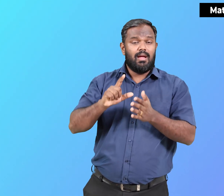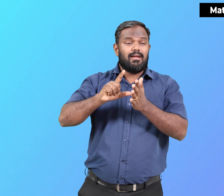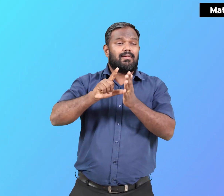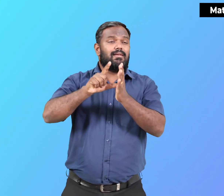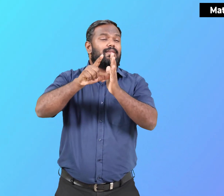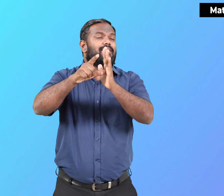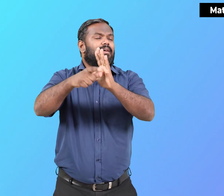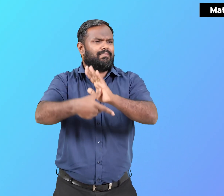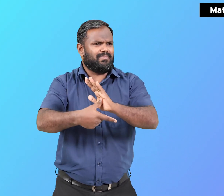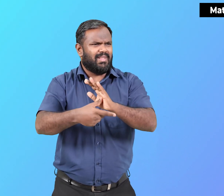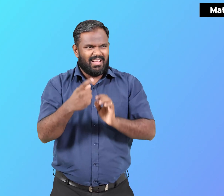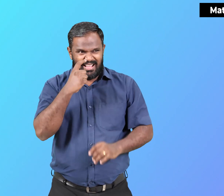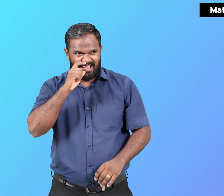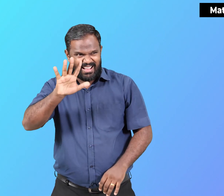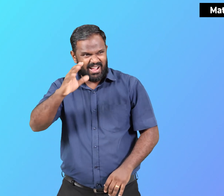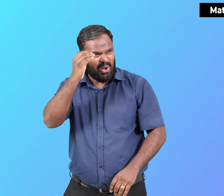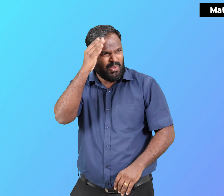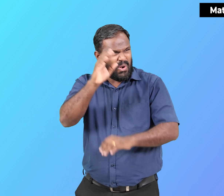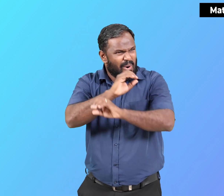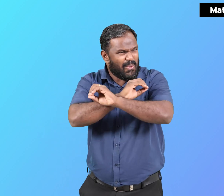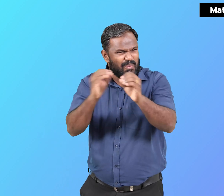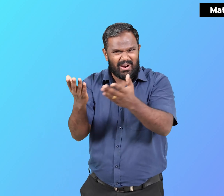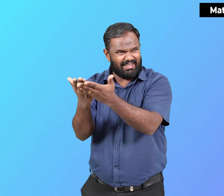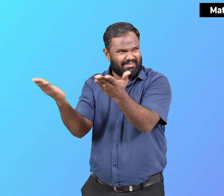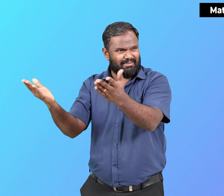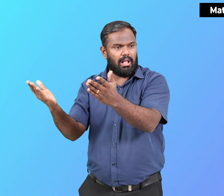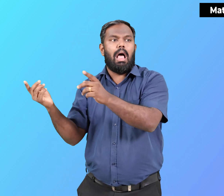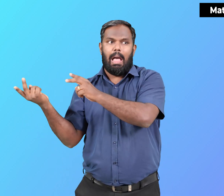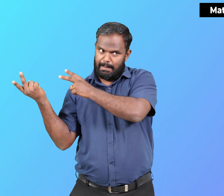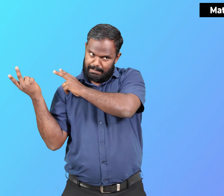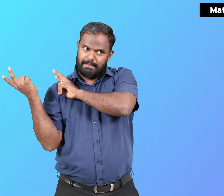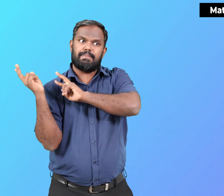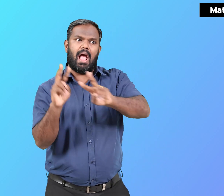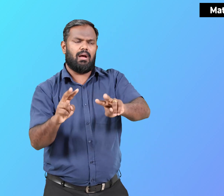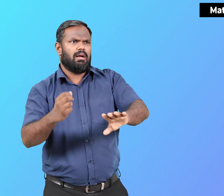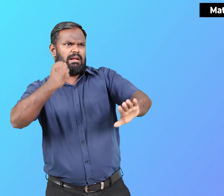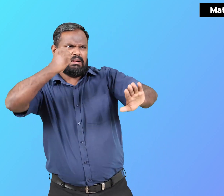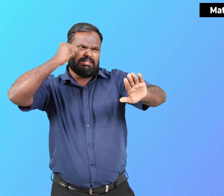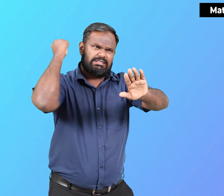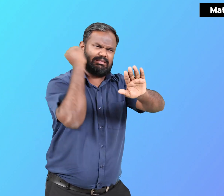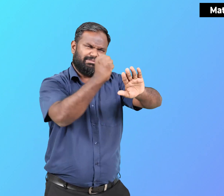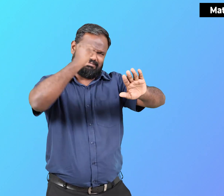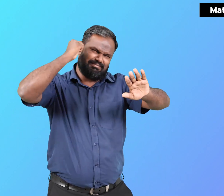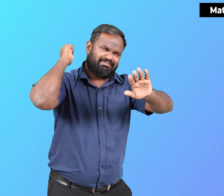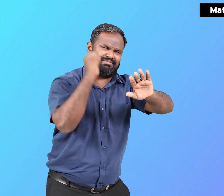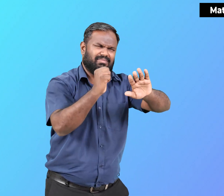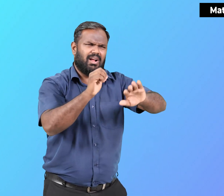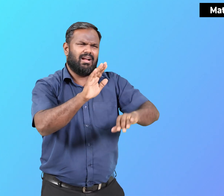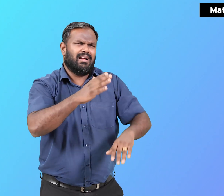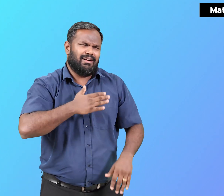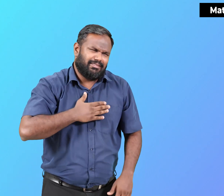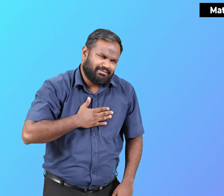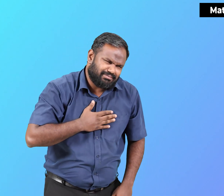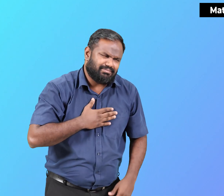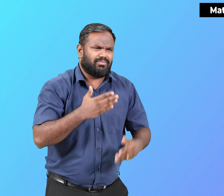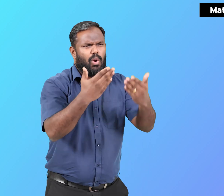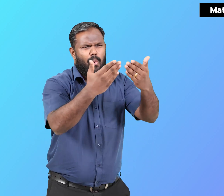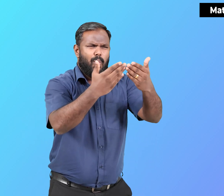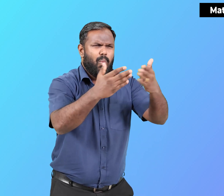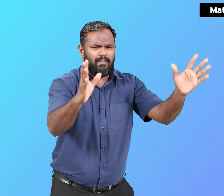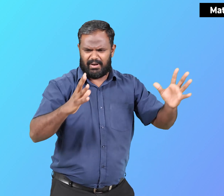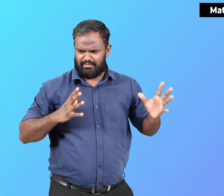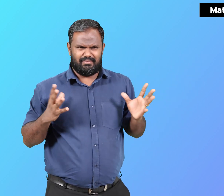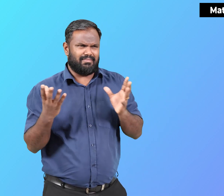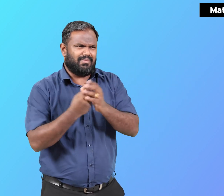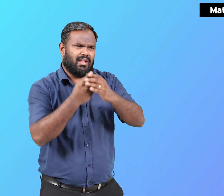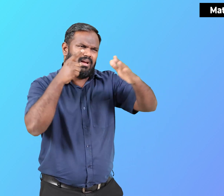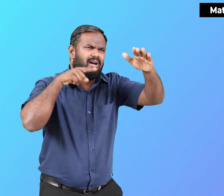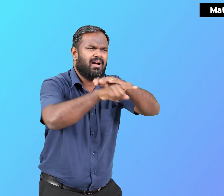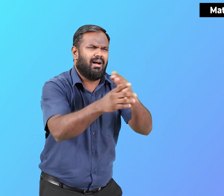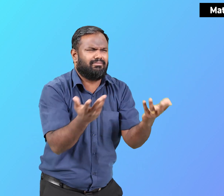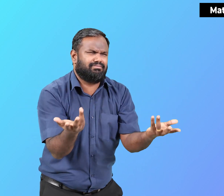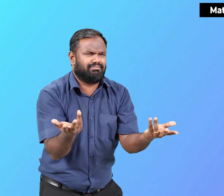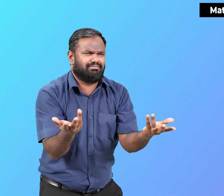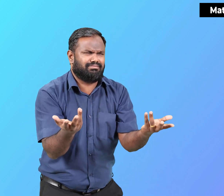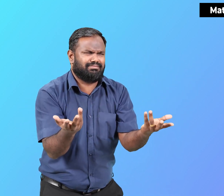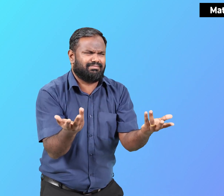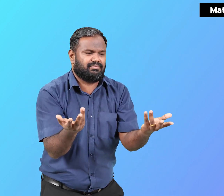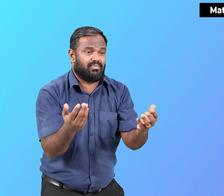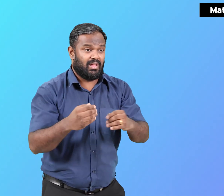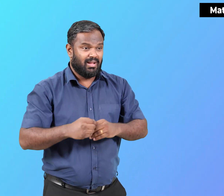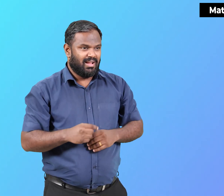“Later, the other girls came. They said, ‘Sir, sir! Open the door to let us in.’